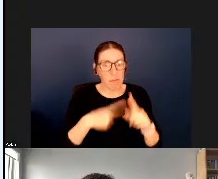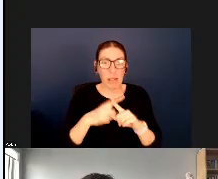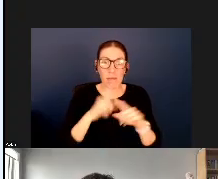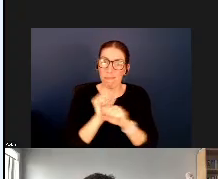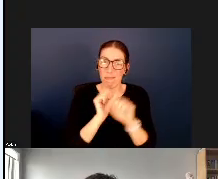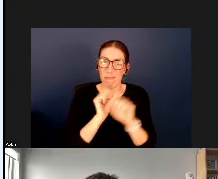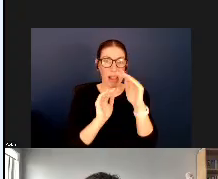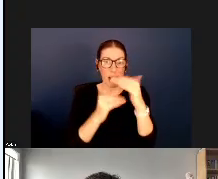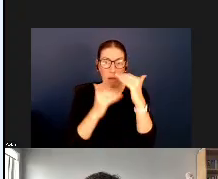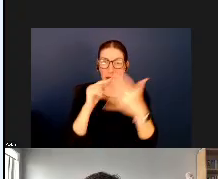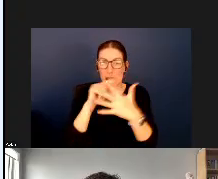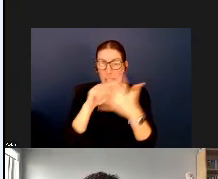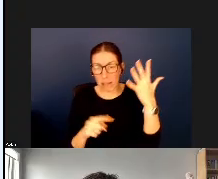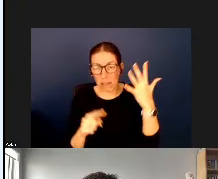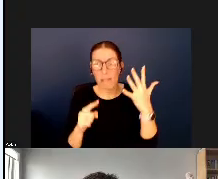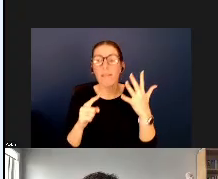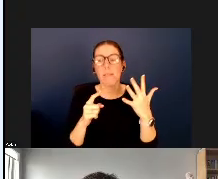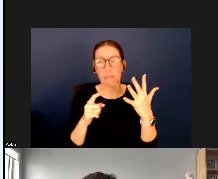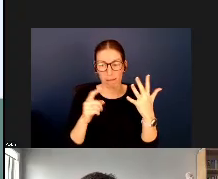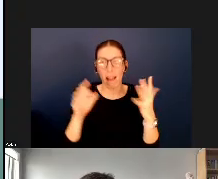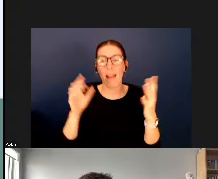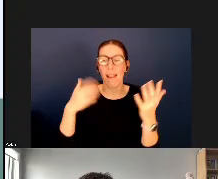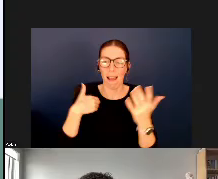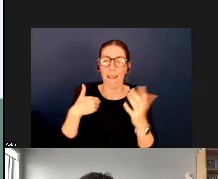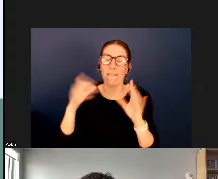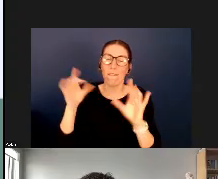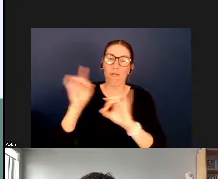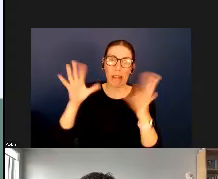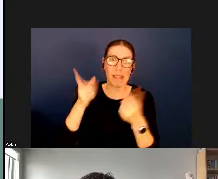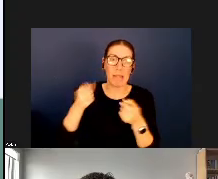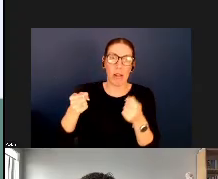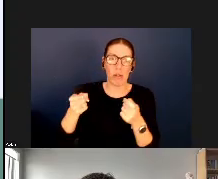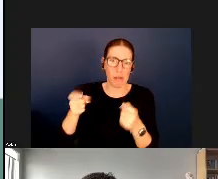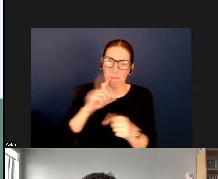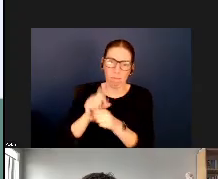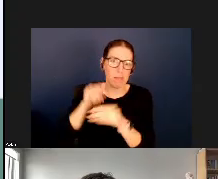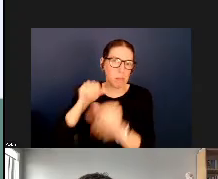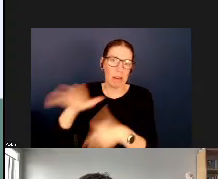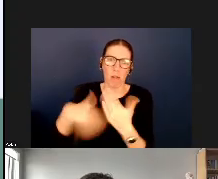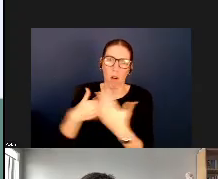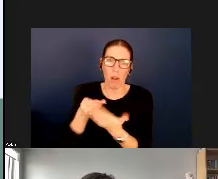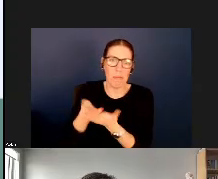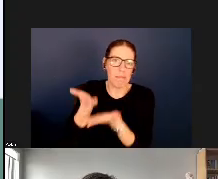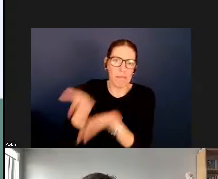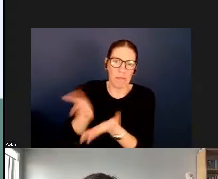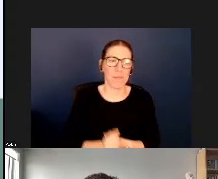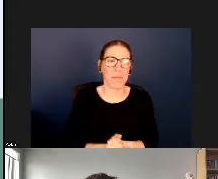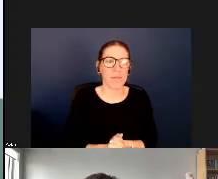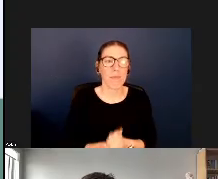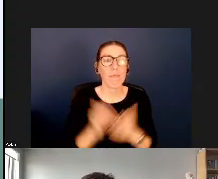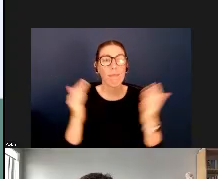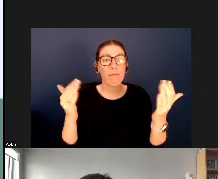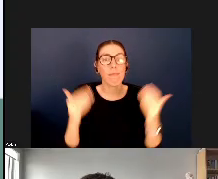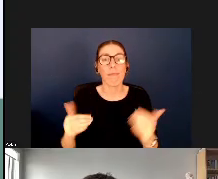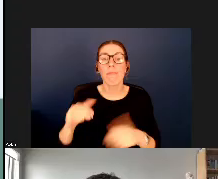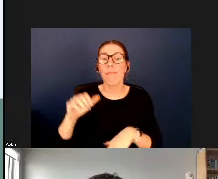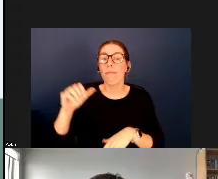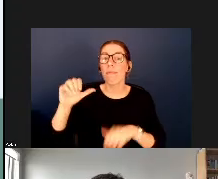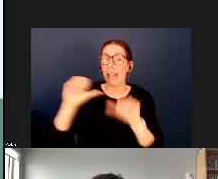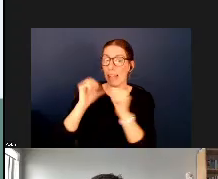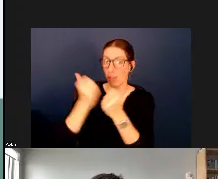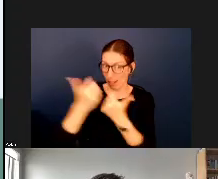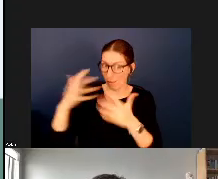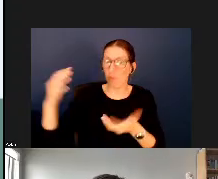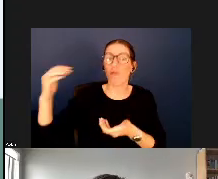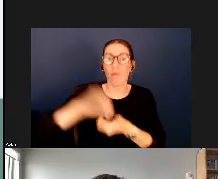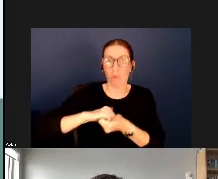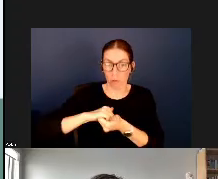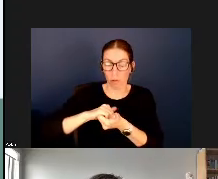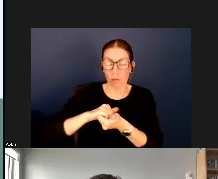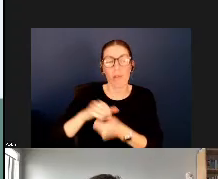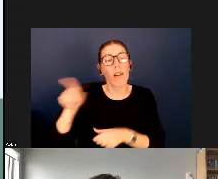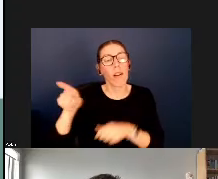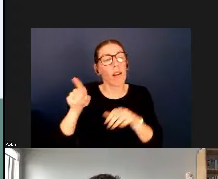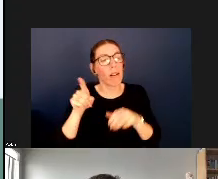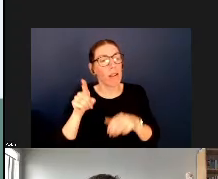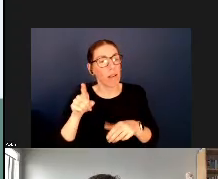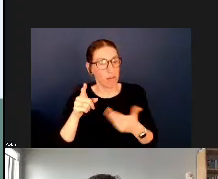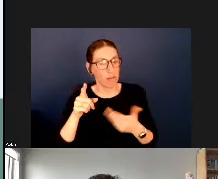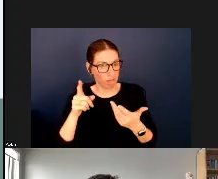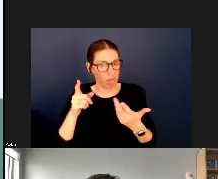crisis management. Our partnering agency has taken seriously the need to counter larger forces that